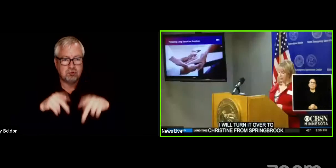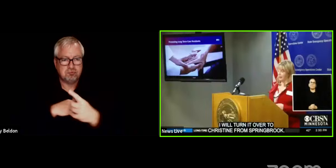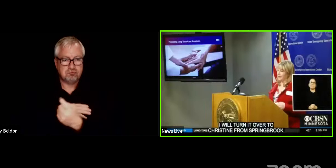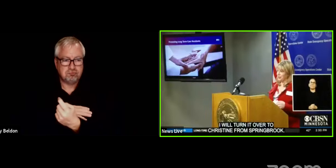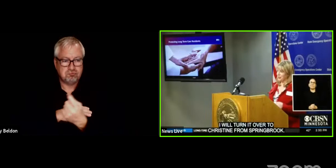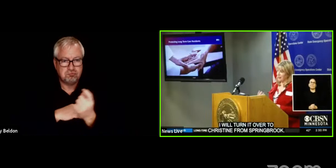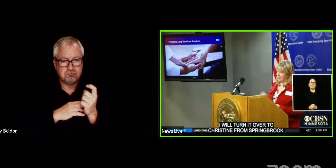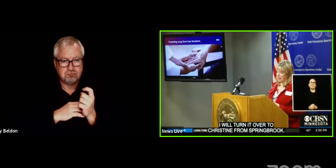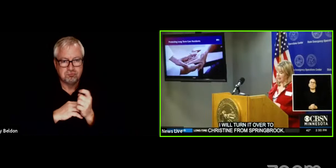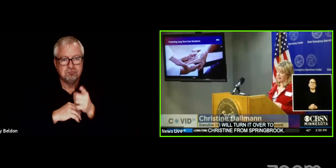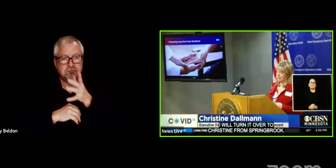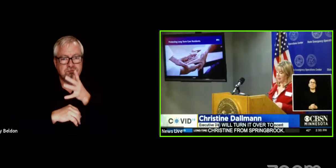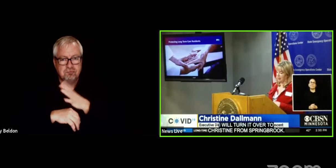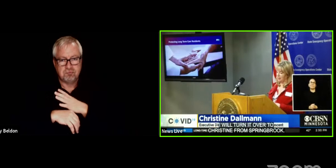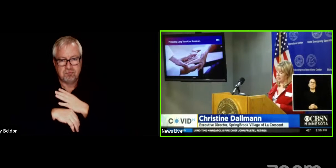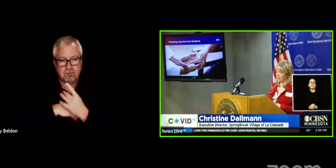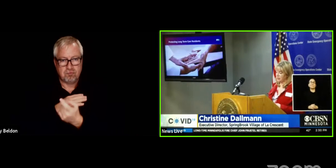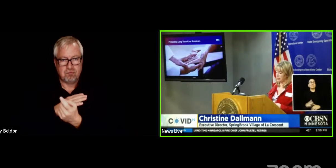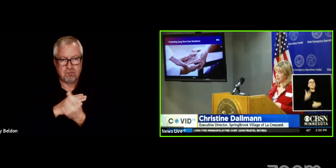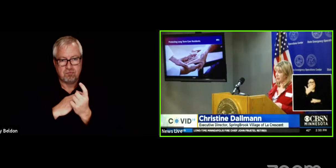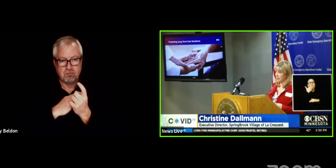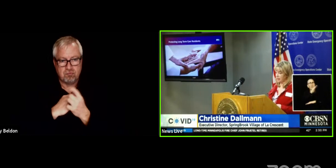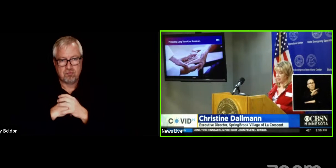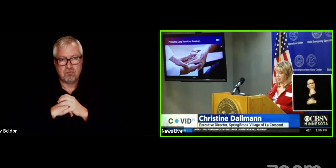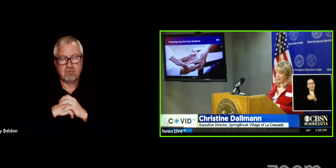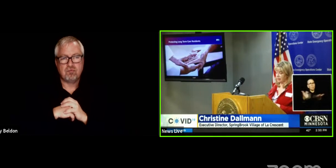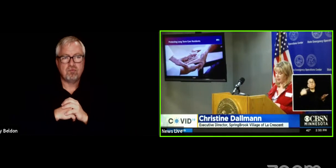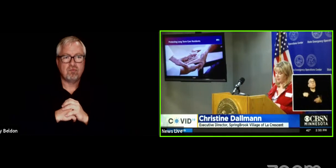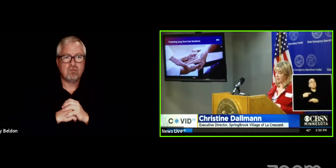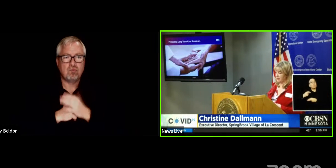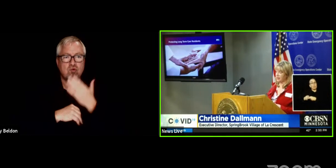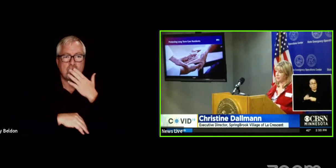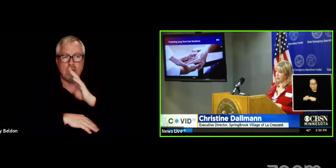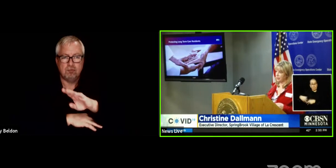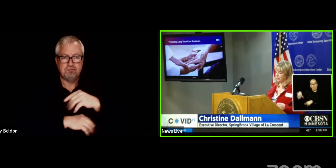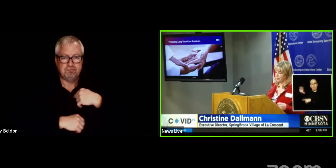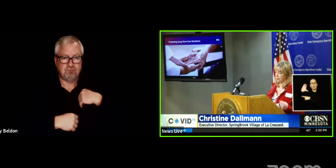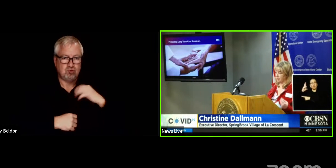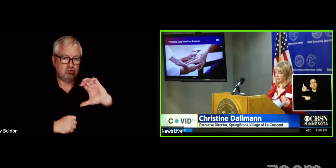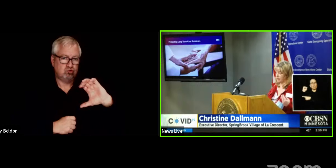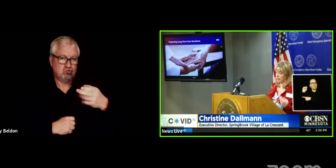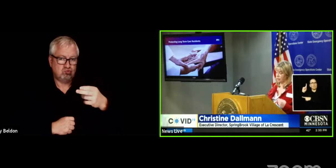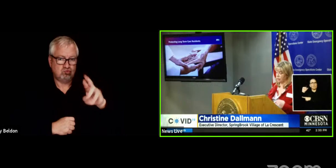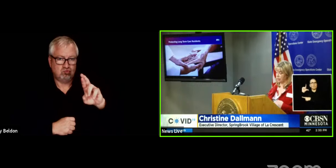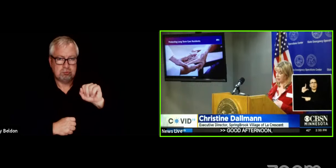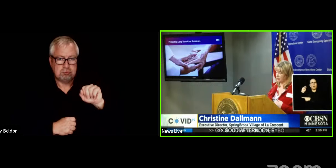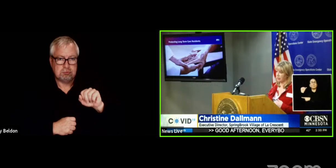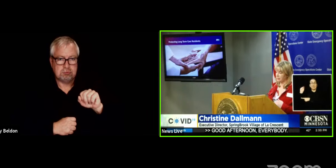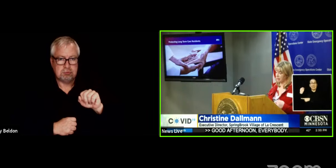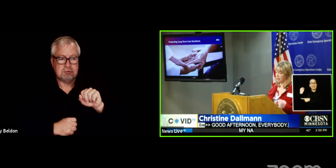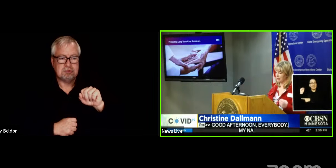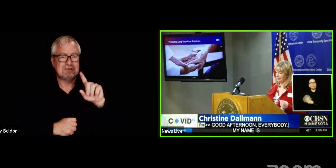GOOD AFTERNOON, EVERYBODY. MY NAME IS KRISTINE DAHLMAN, THE EXECUTIVE DIRECTOR OF SPRINGBROOK VILLAGE IN LaCRESCENTS, MINNESOTA.